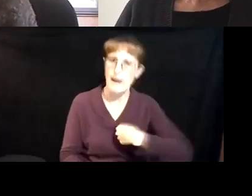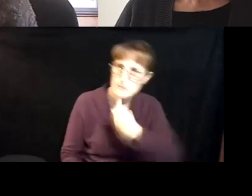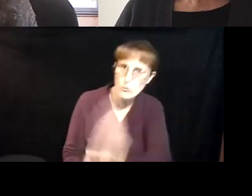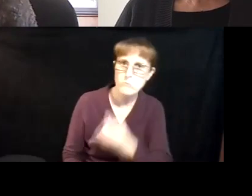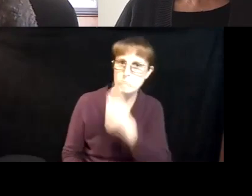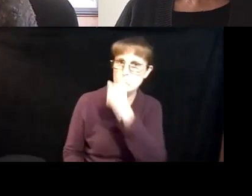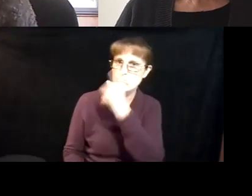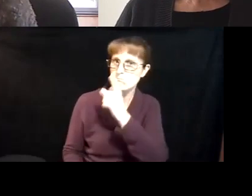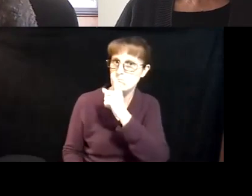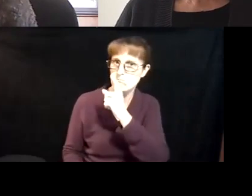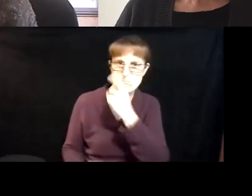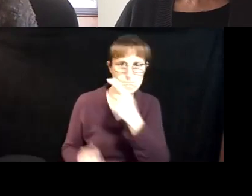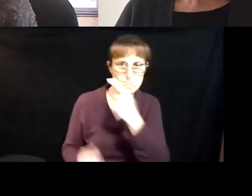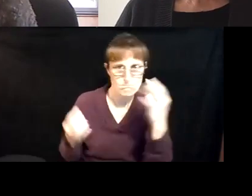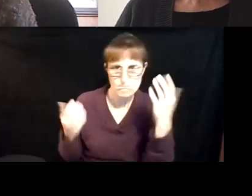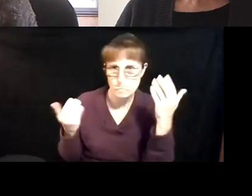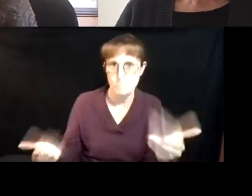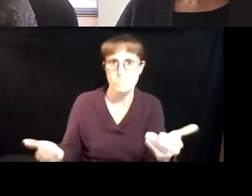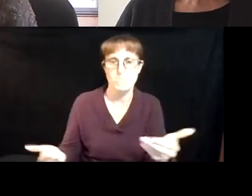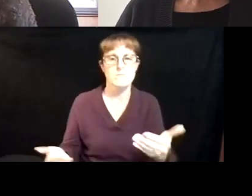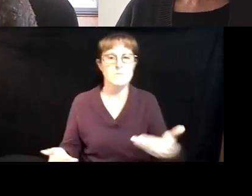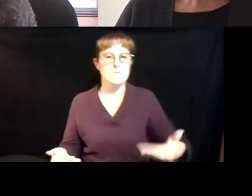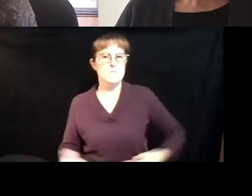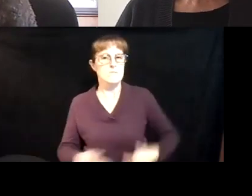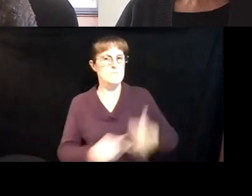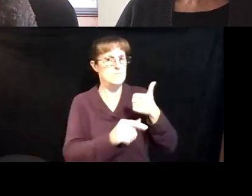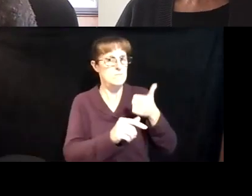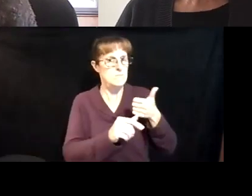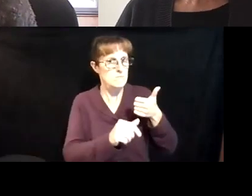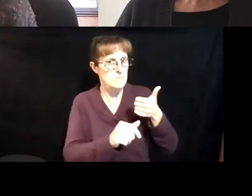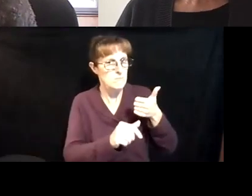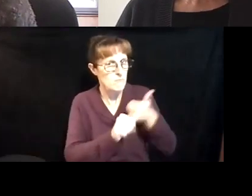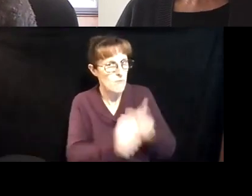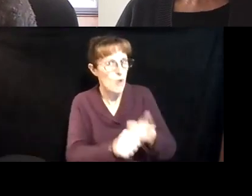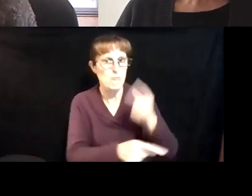Fortunately, I was never sent to the JRC but I can see